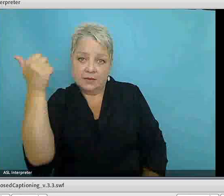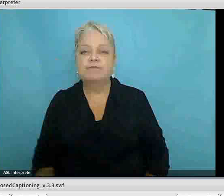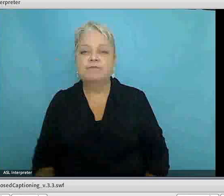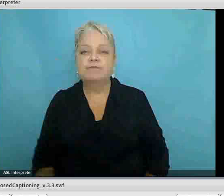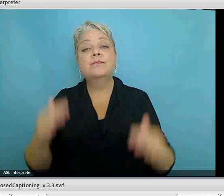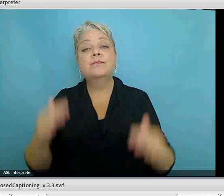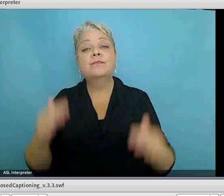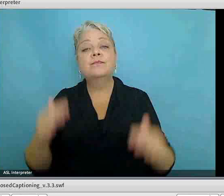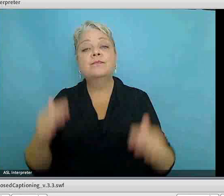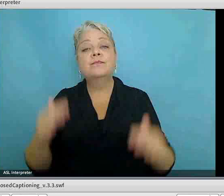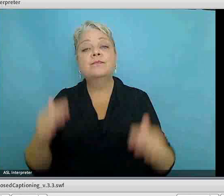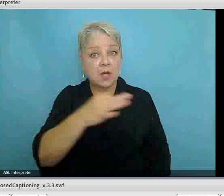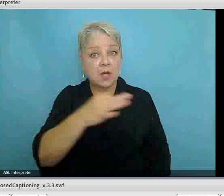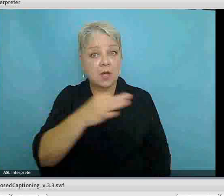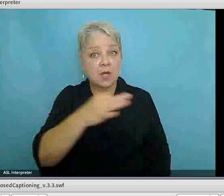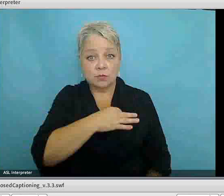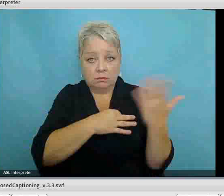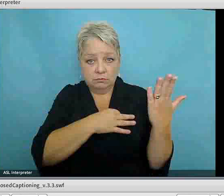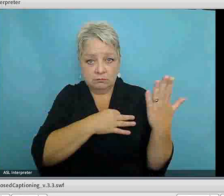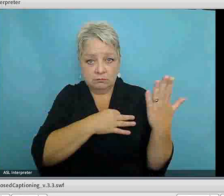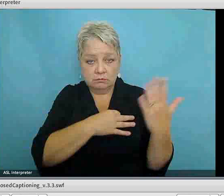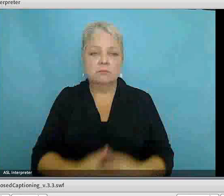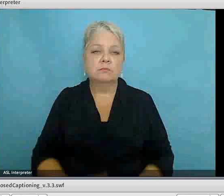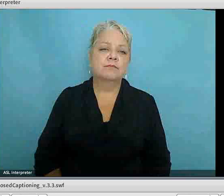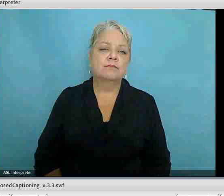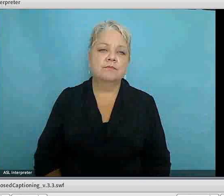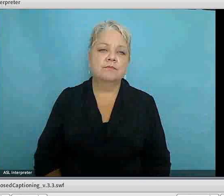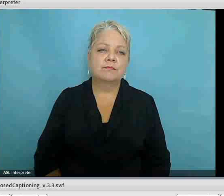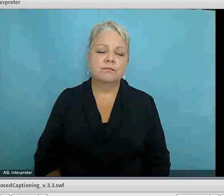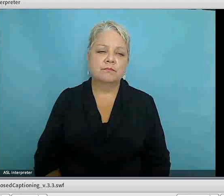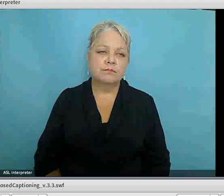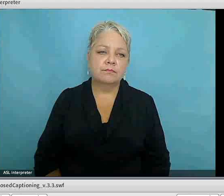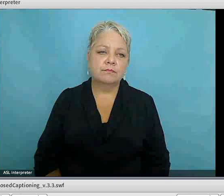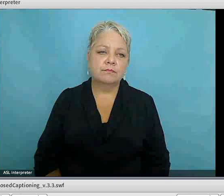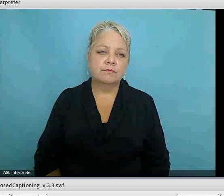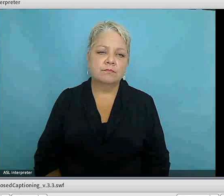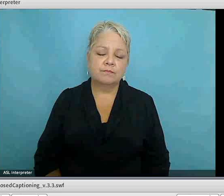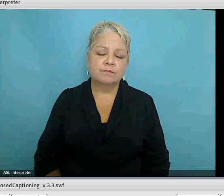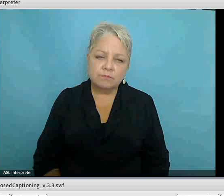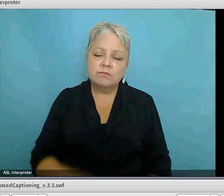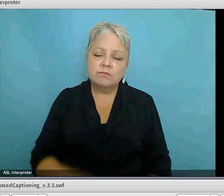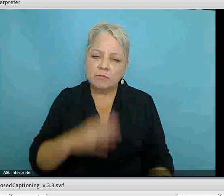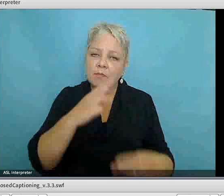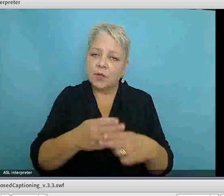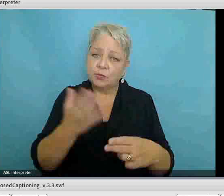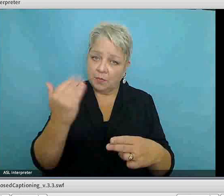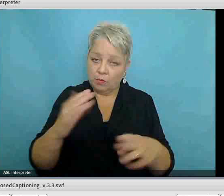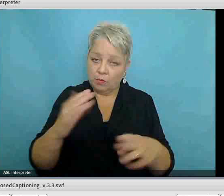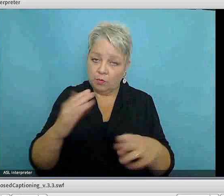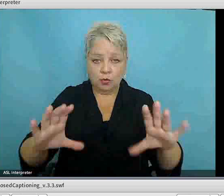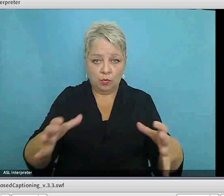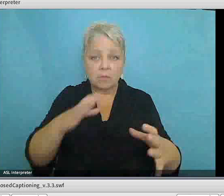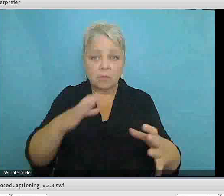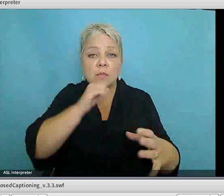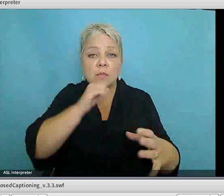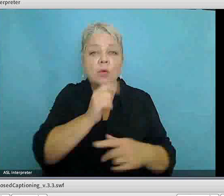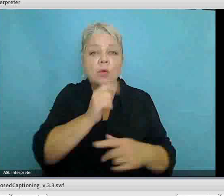As I mentioned before, these are folks that are between the ages of 21 and 64 at the time